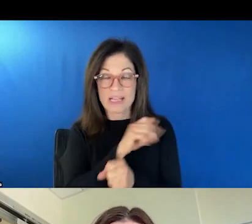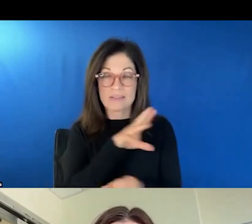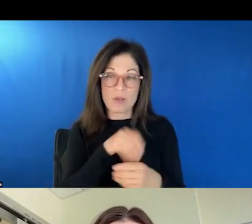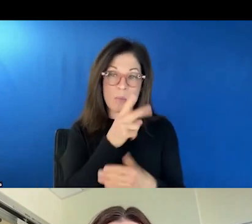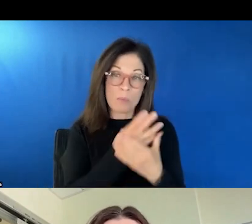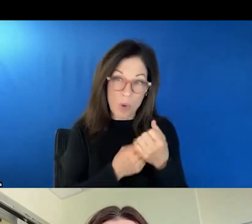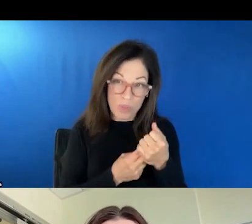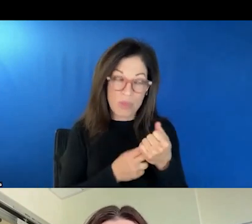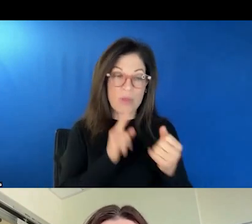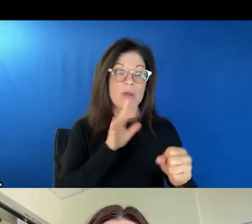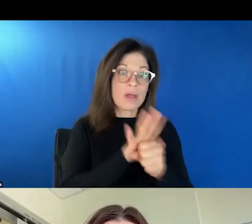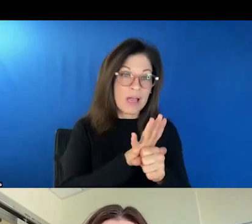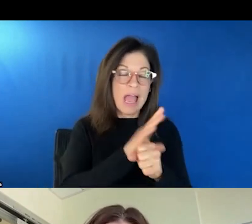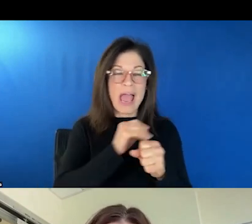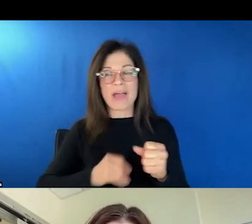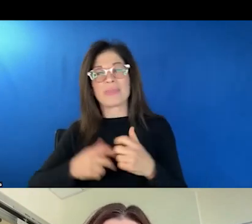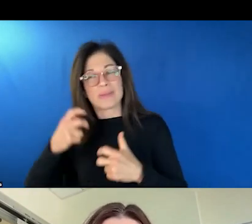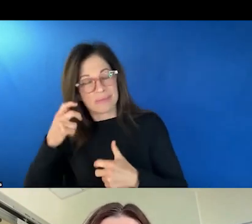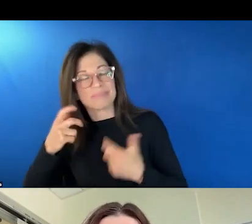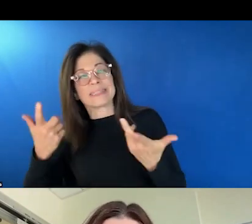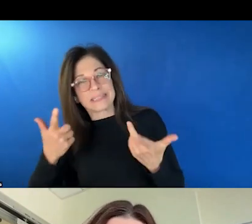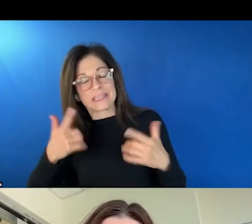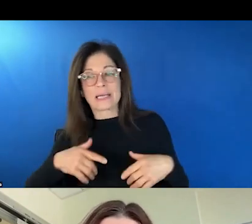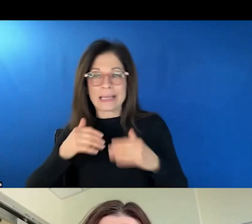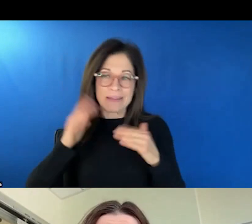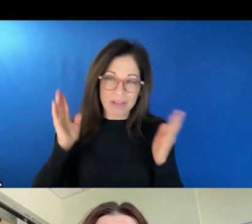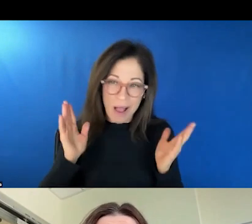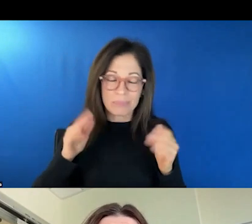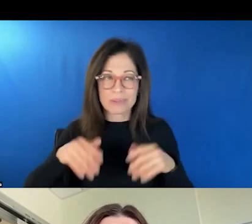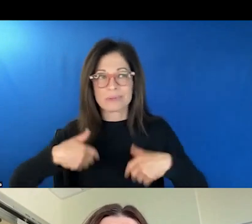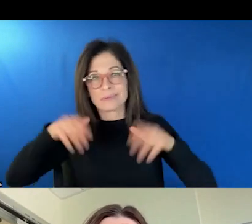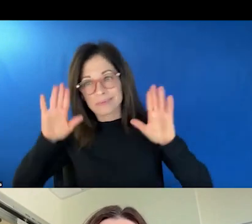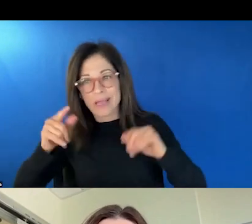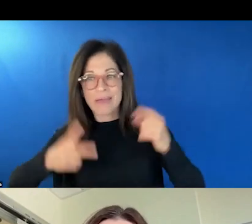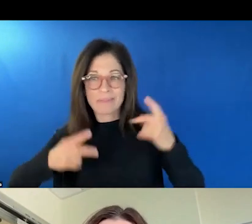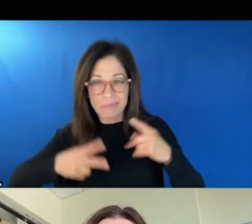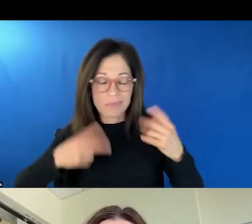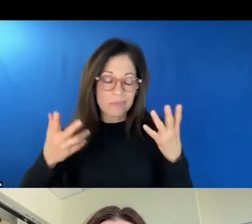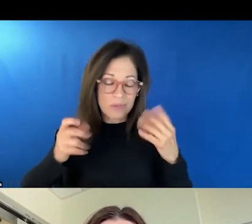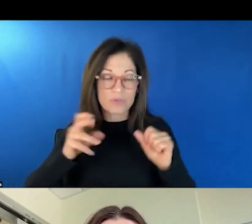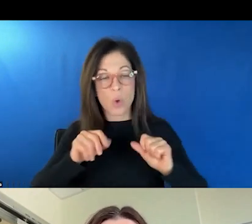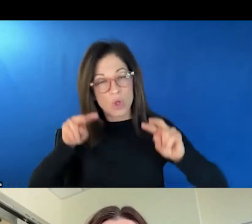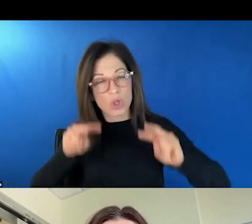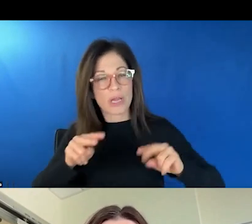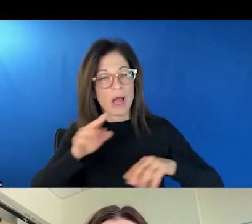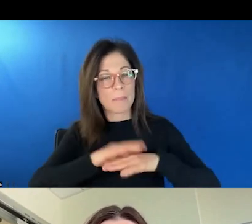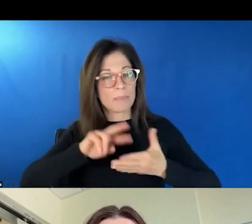COMPROMISES. SO LOOKING AT THE STRUCTURE IS GOING TO SHOW THE